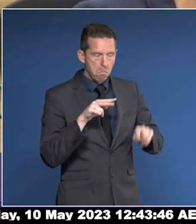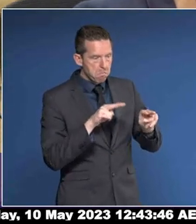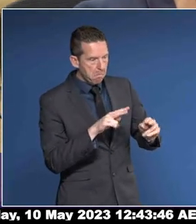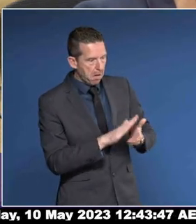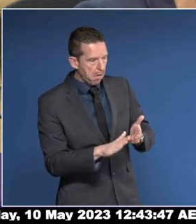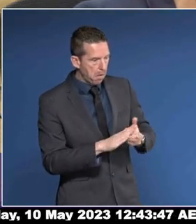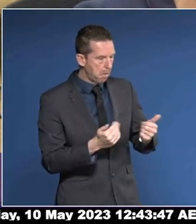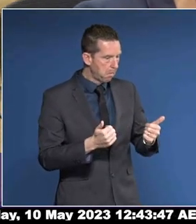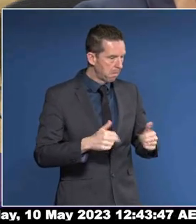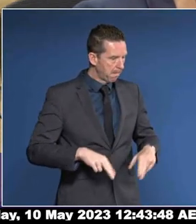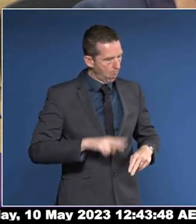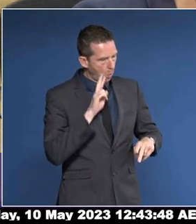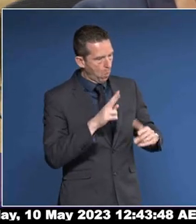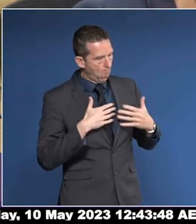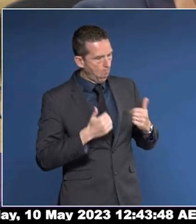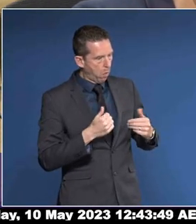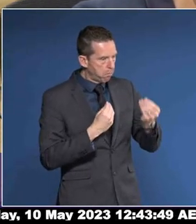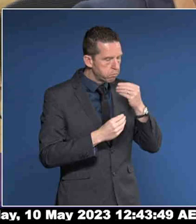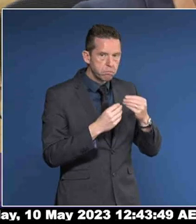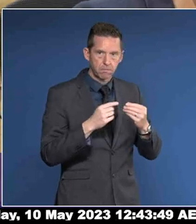well fed? MR CLARK: Yes.